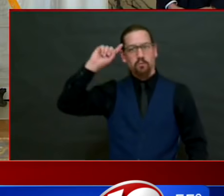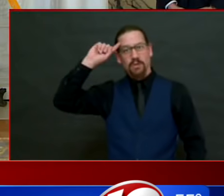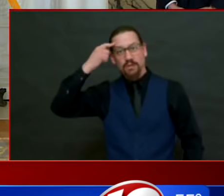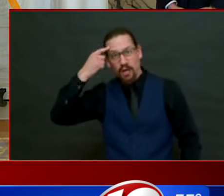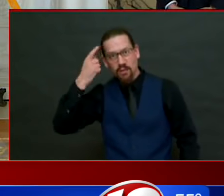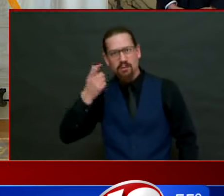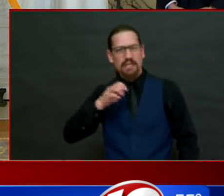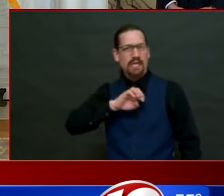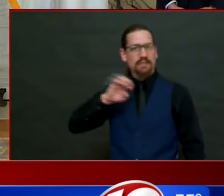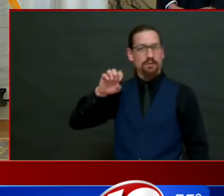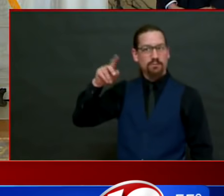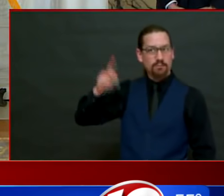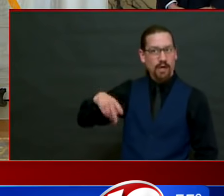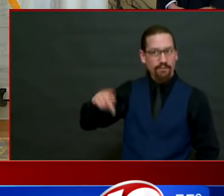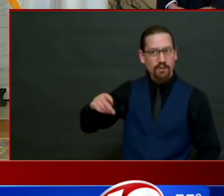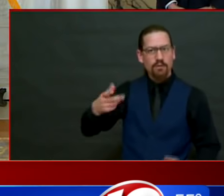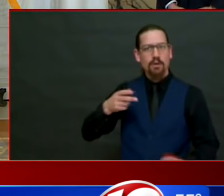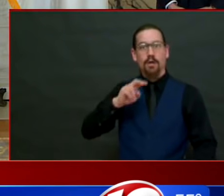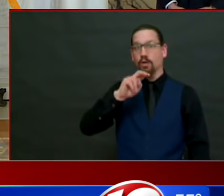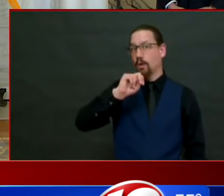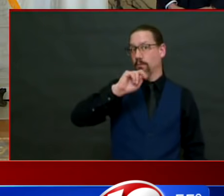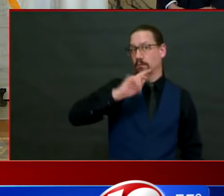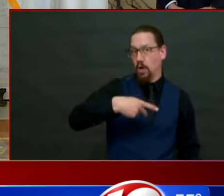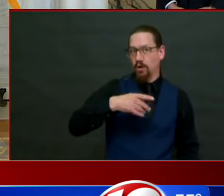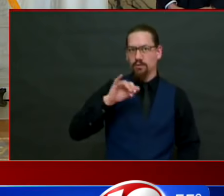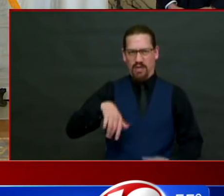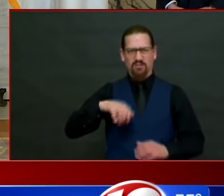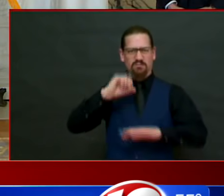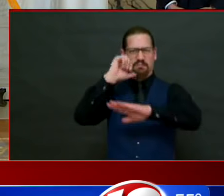CRANSTON, WOONSOCKET. WE ARE OPENING IN PAWTUCKET AND